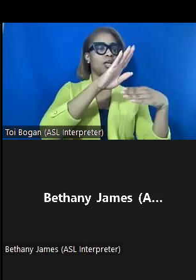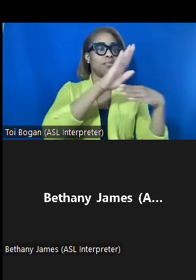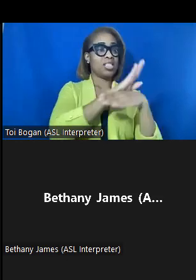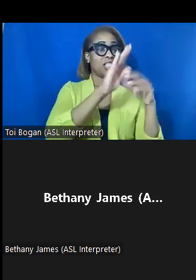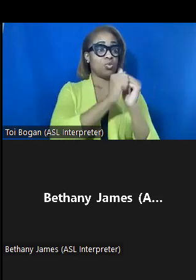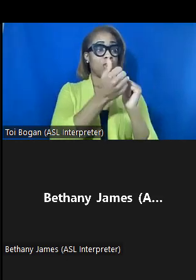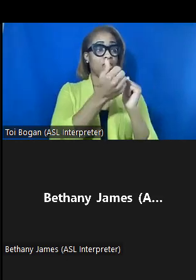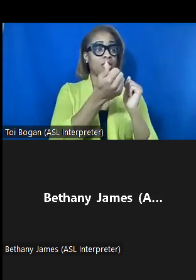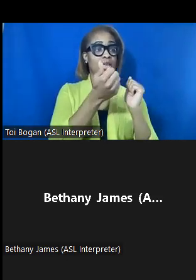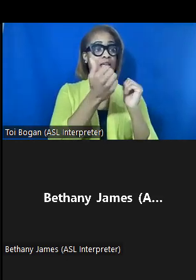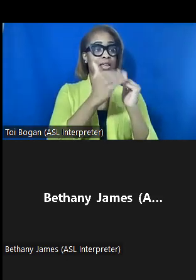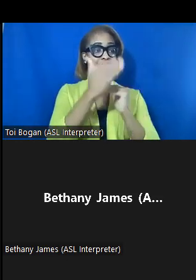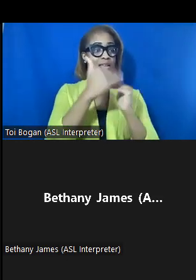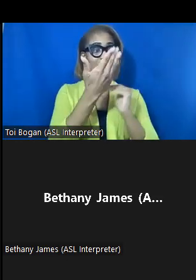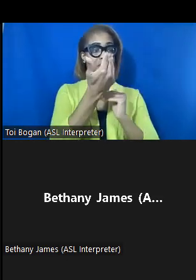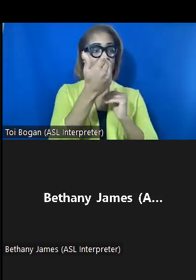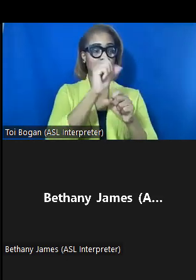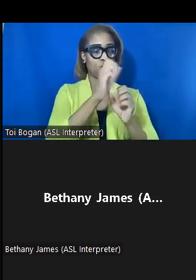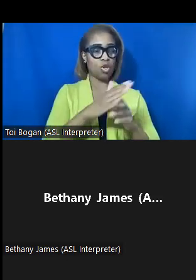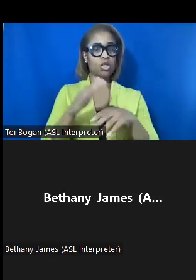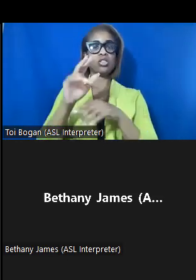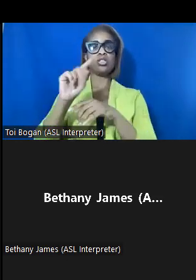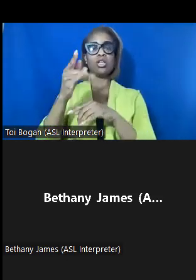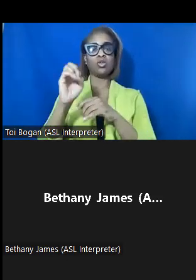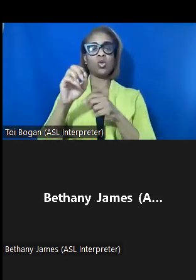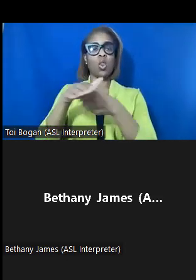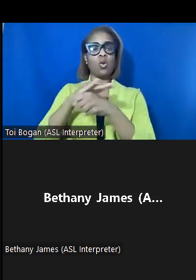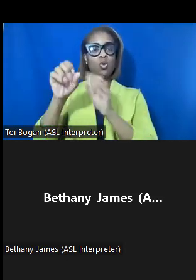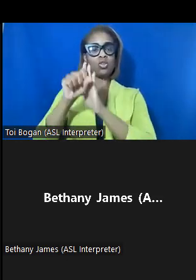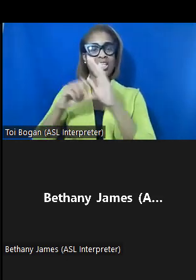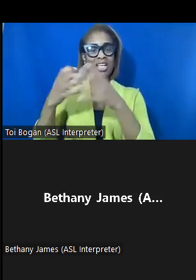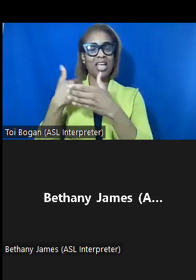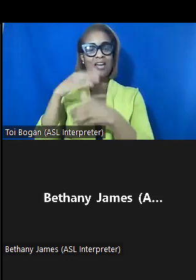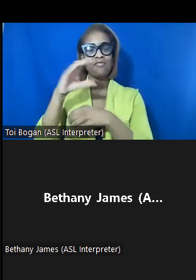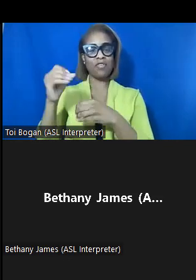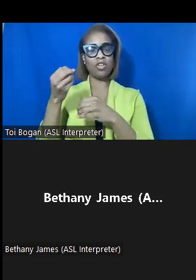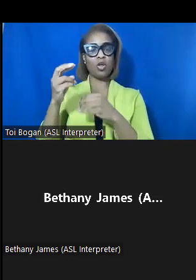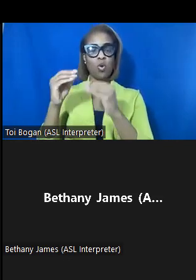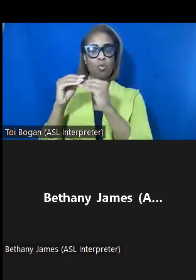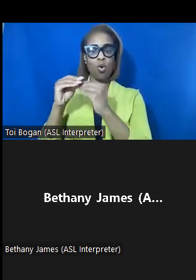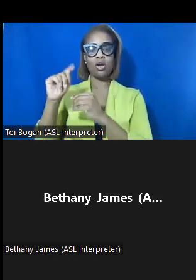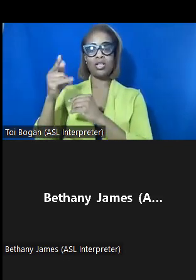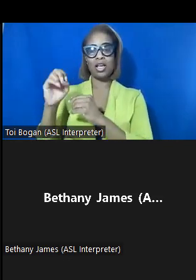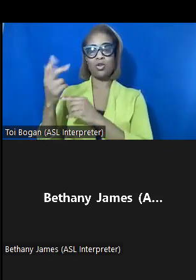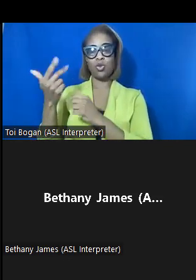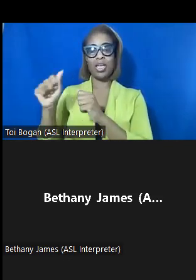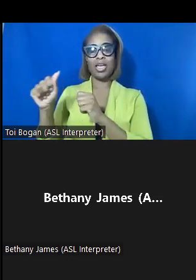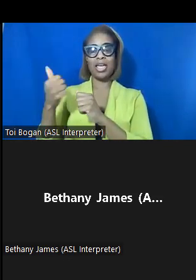Title II covers state or local entities that have 50 or more. And then Title III is any business that's open to the public.